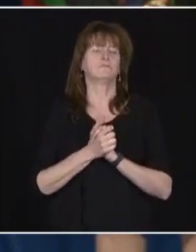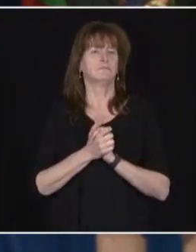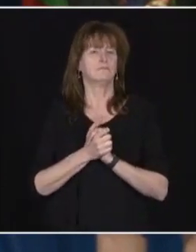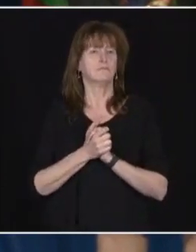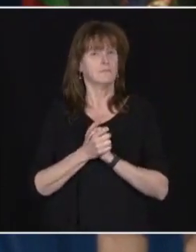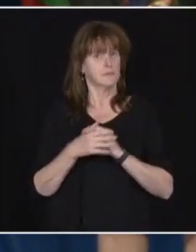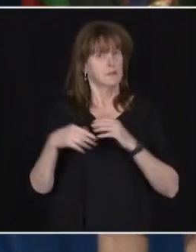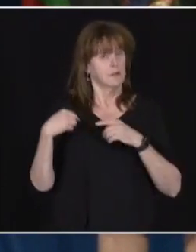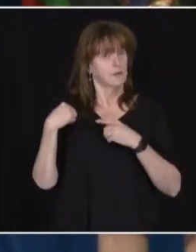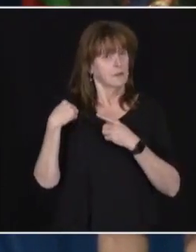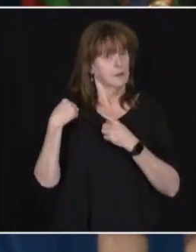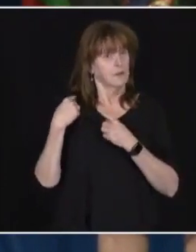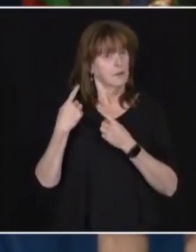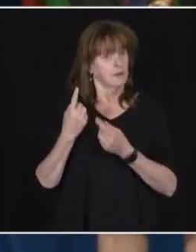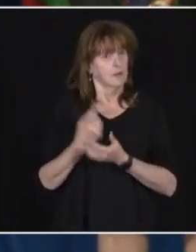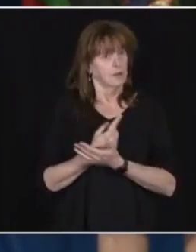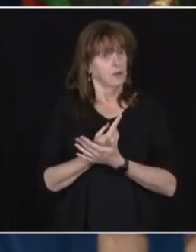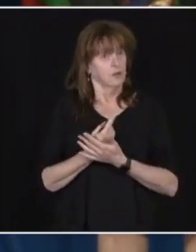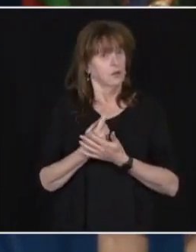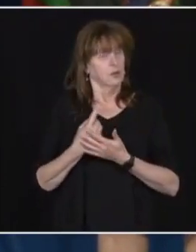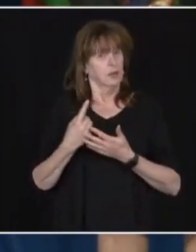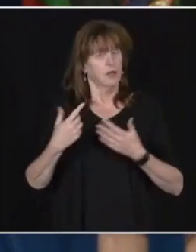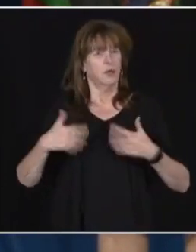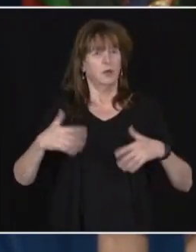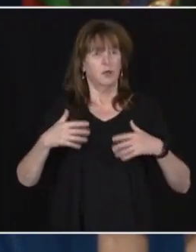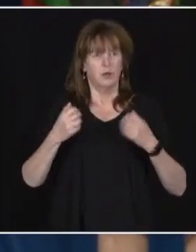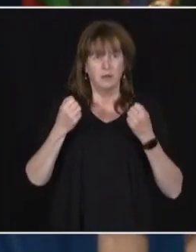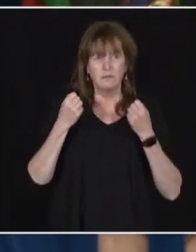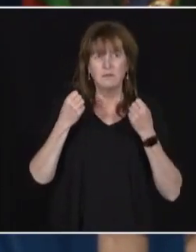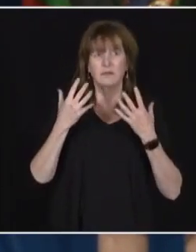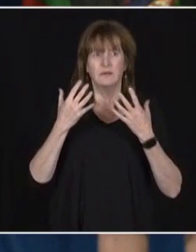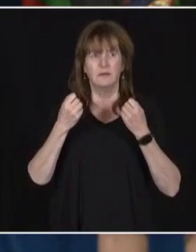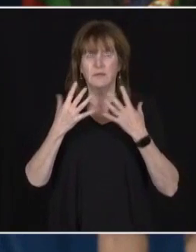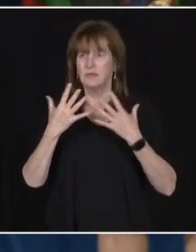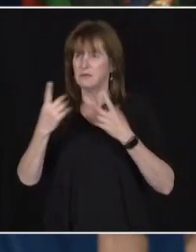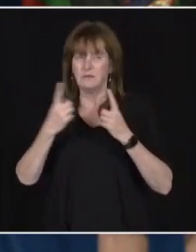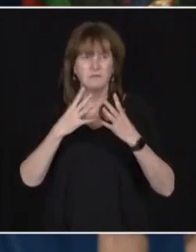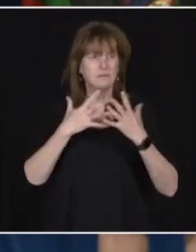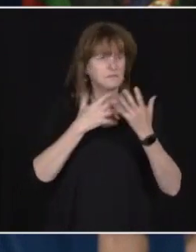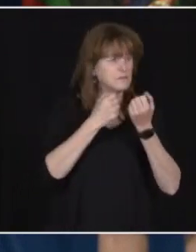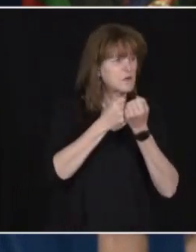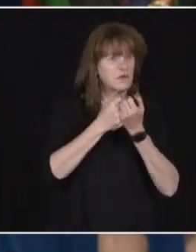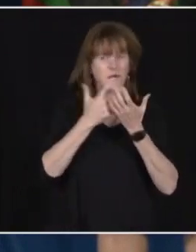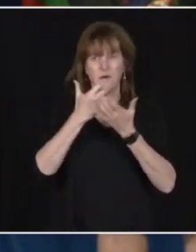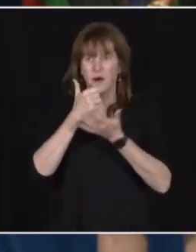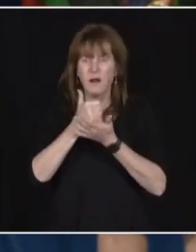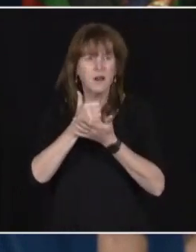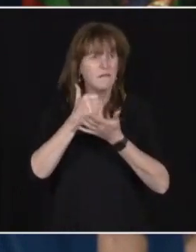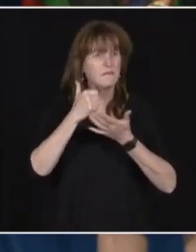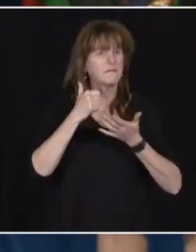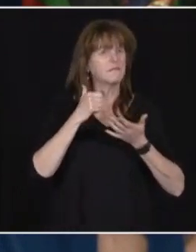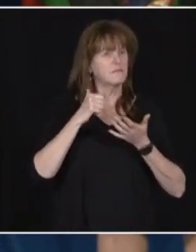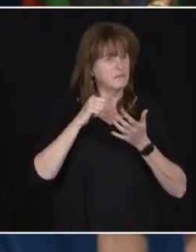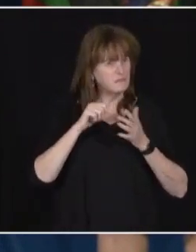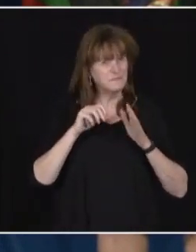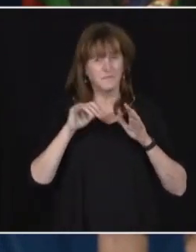I've Good afternoon. This crisis